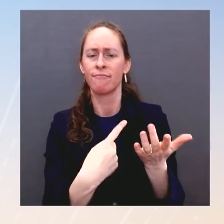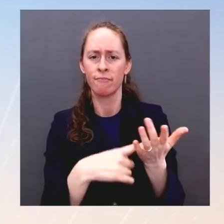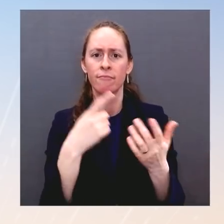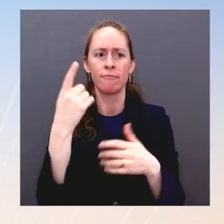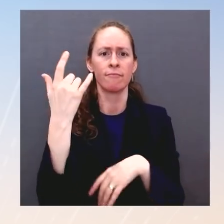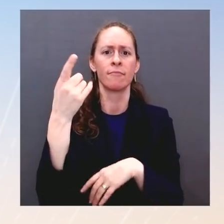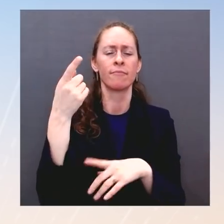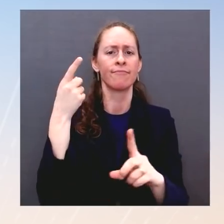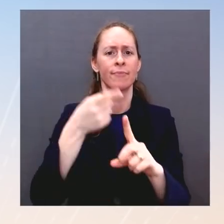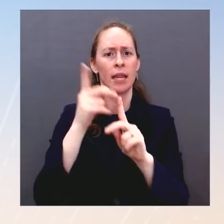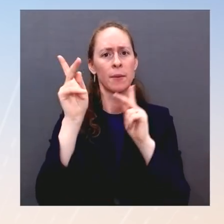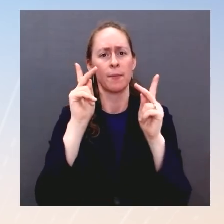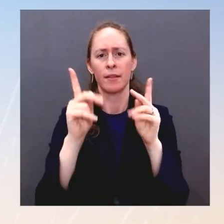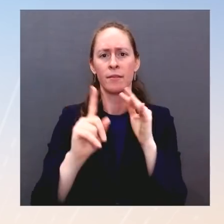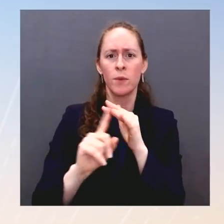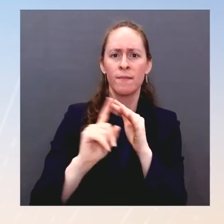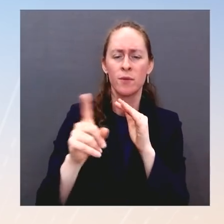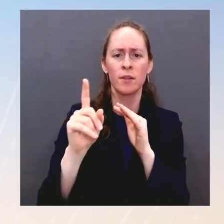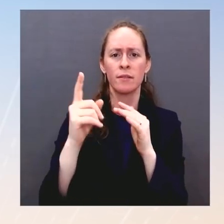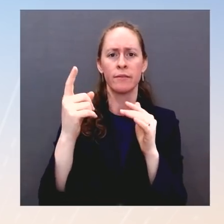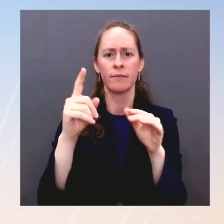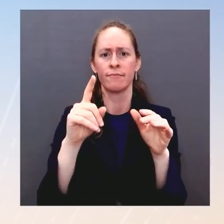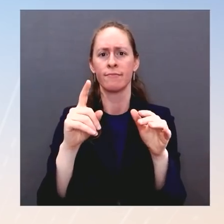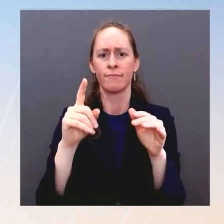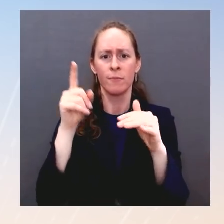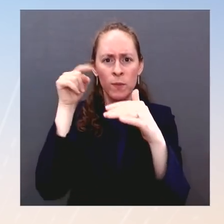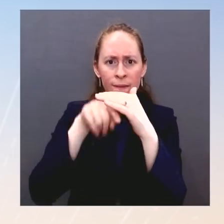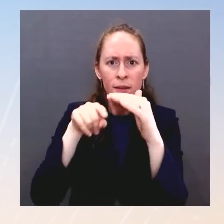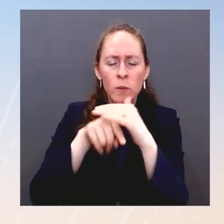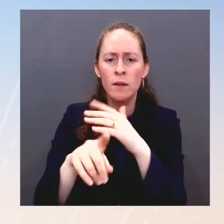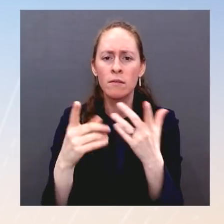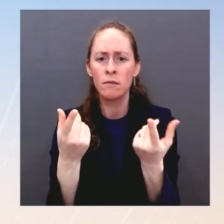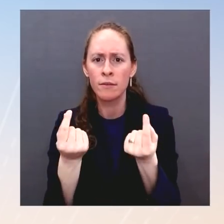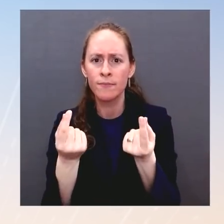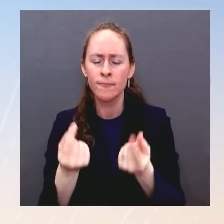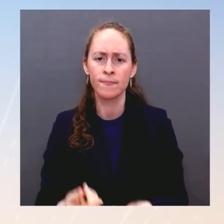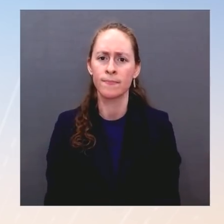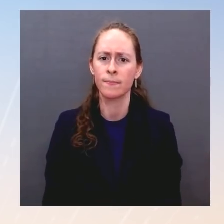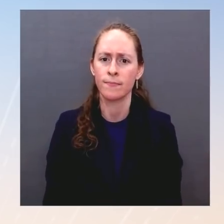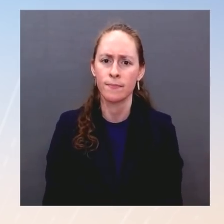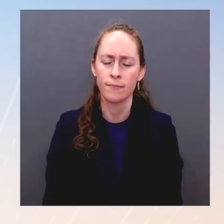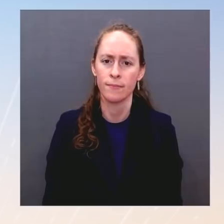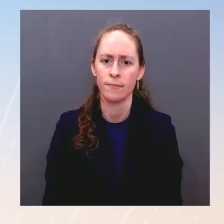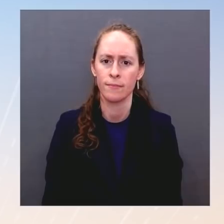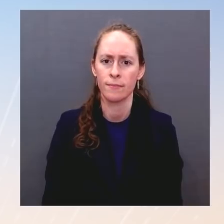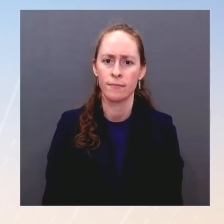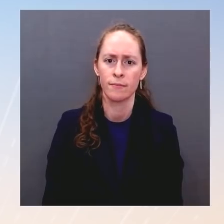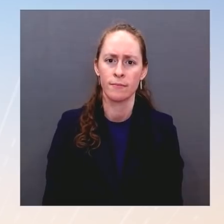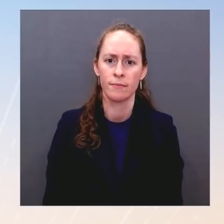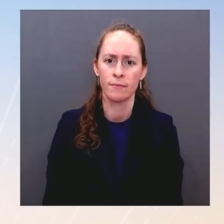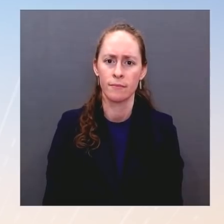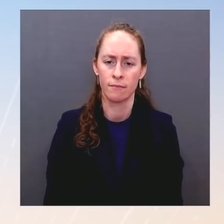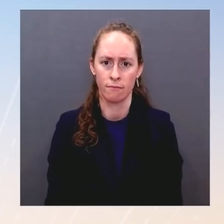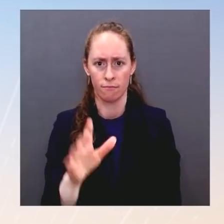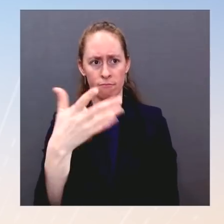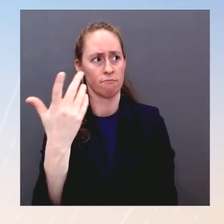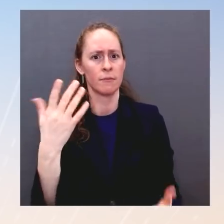to take in some refugees in the United States? Have there been any planning discussions, perhaps with refugee groups, to prepare this?